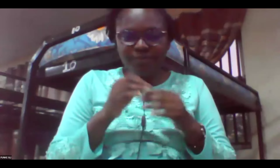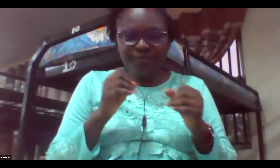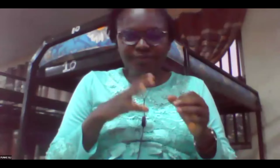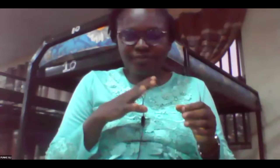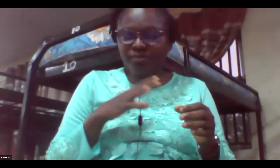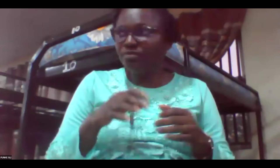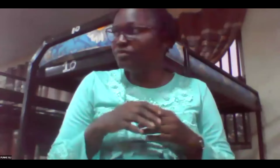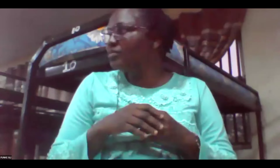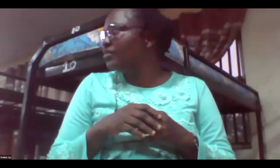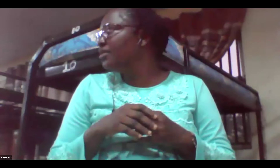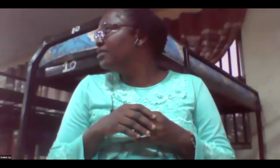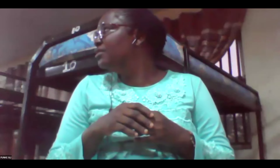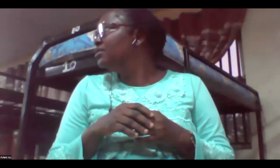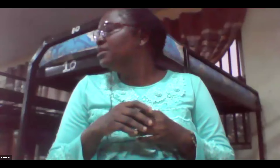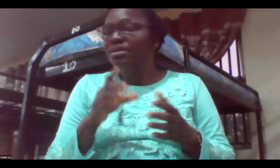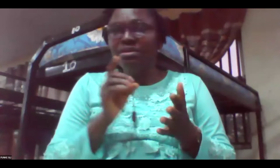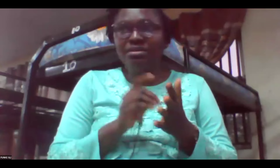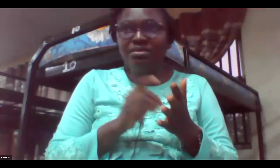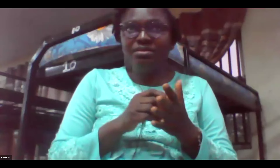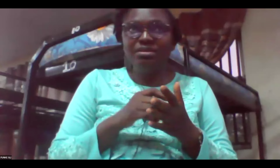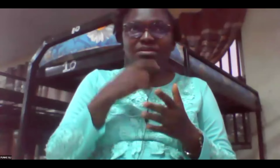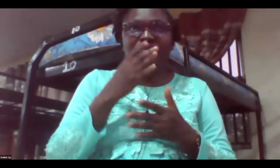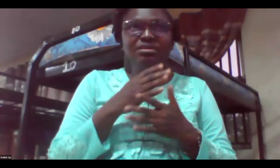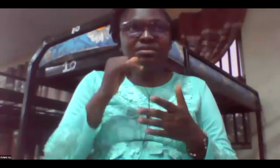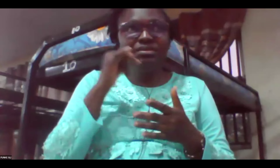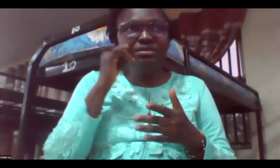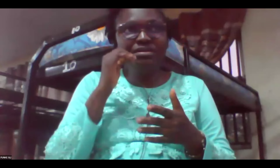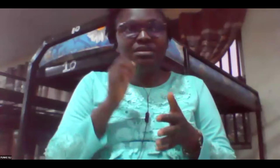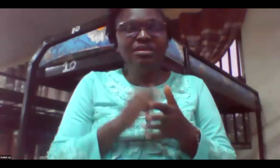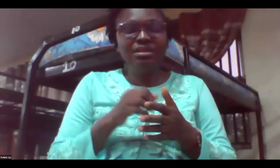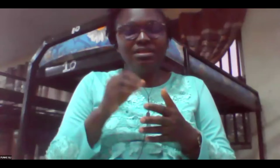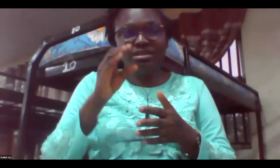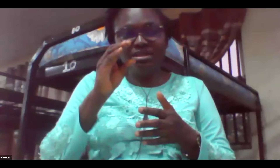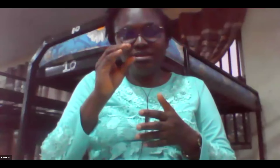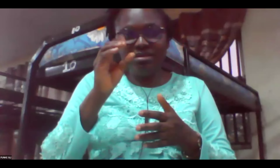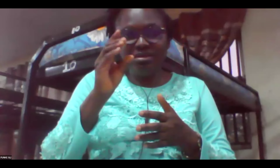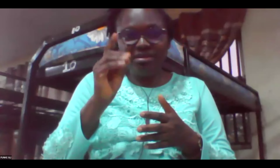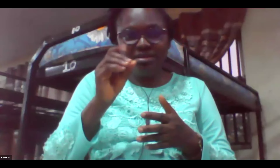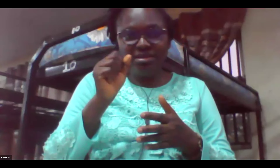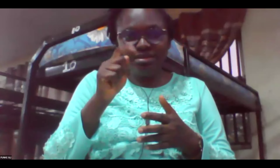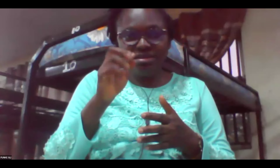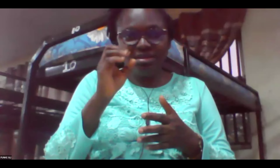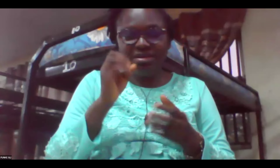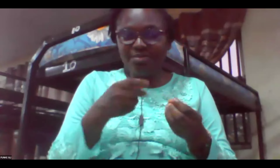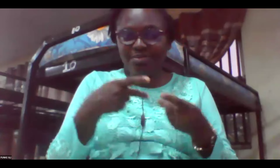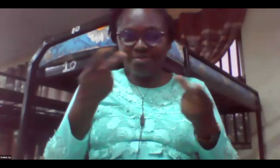so I think Dr. Shala mentioned something yesterday about data will be provided for those who will be joining on each of these sections.